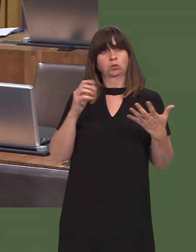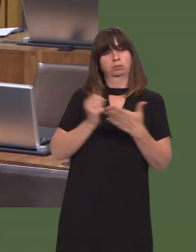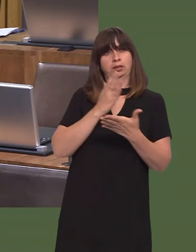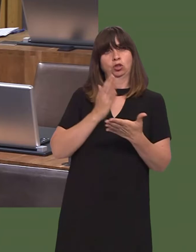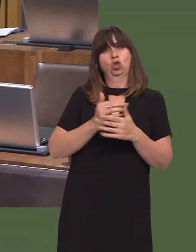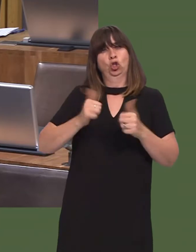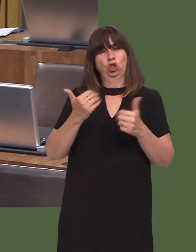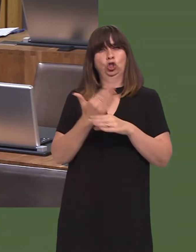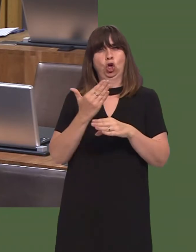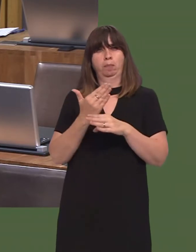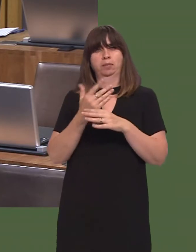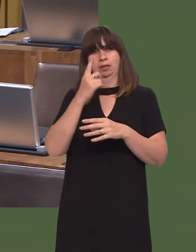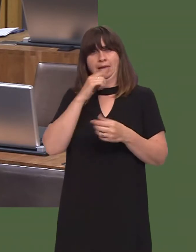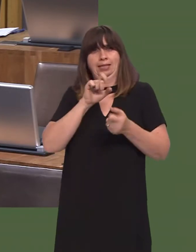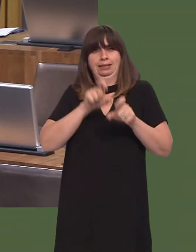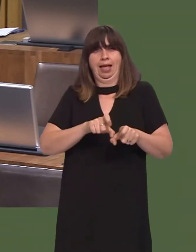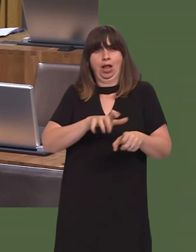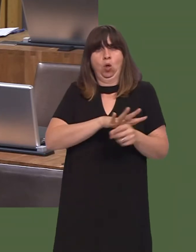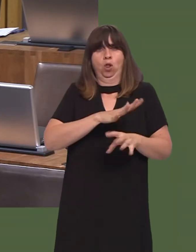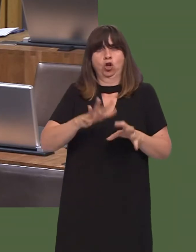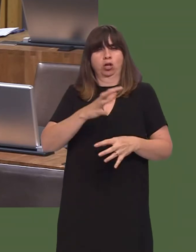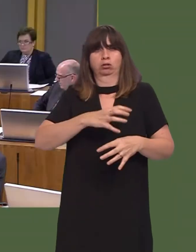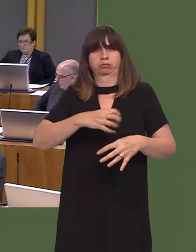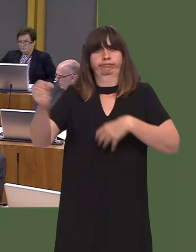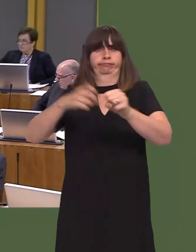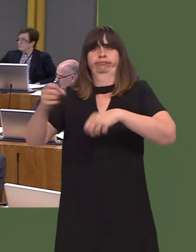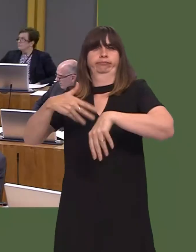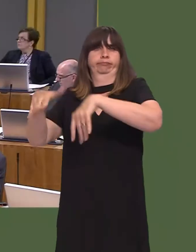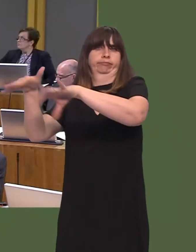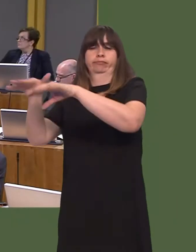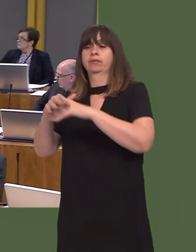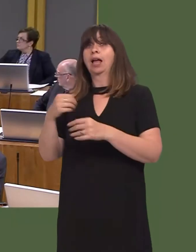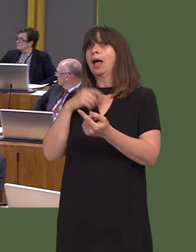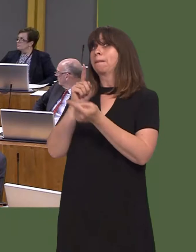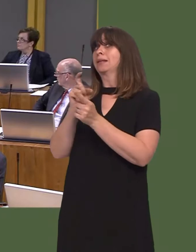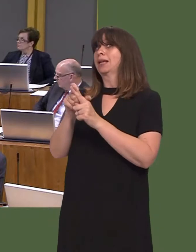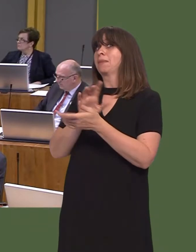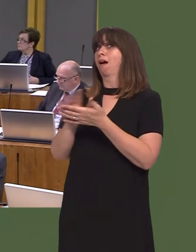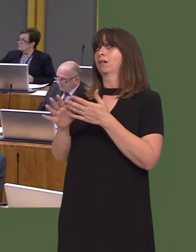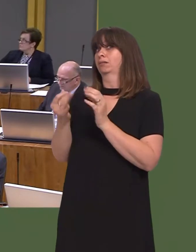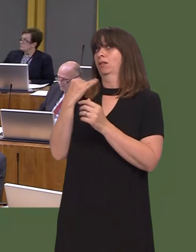where feasible, to ensure that good jobs can be kept locally. Lee Waters: Thank you, First Minister. I too met with Damian Hinds last Wednesday, along